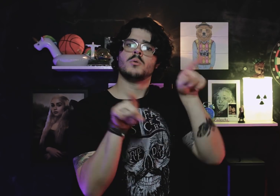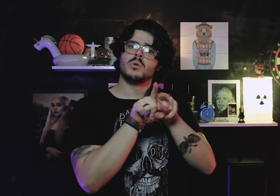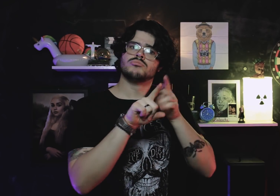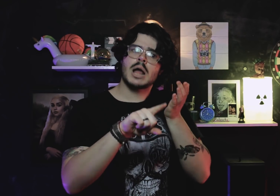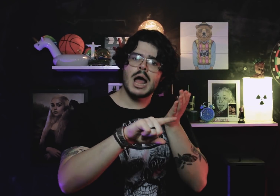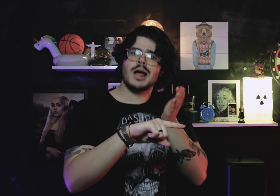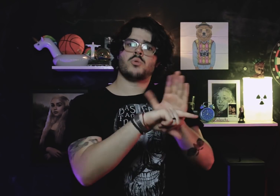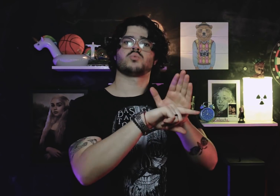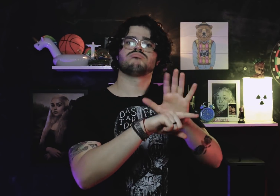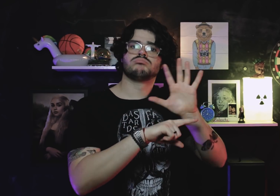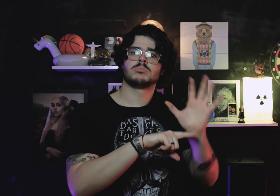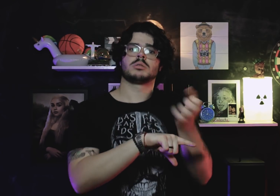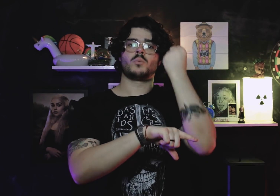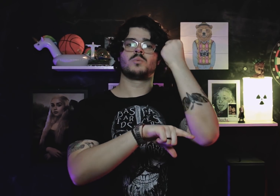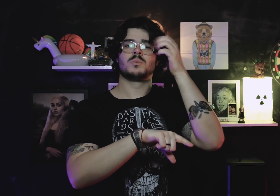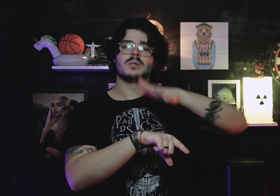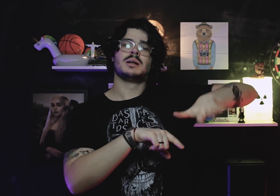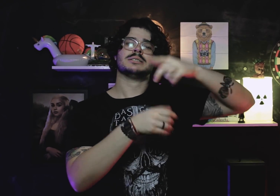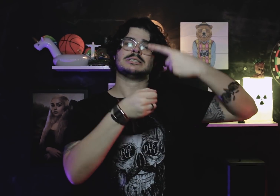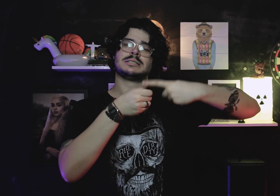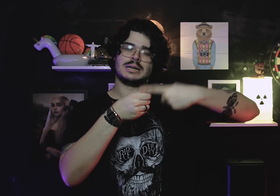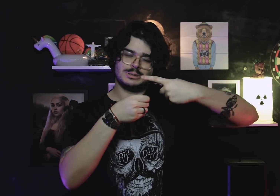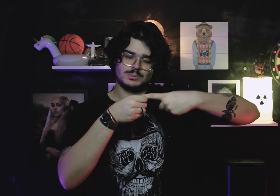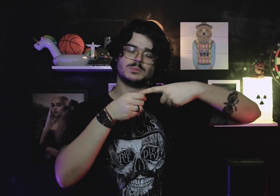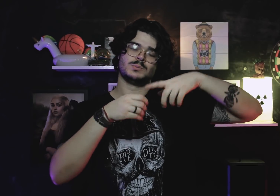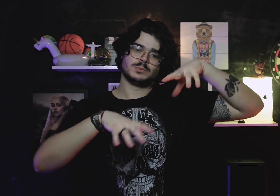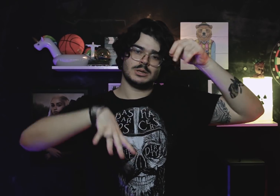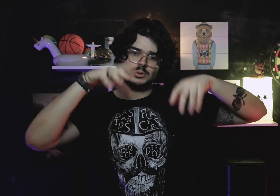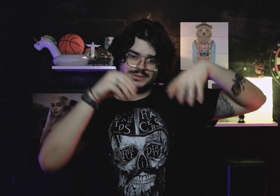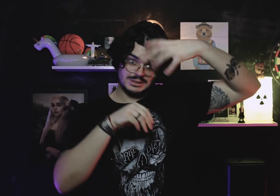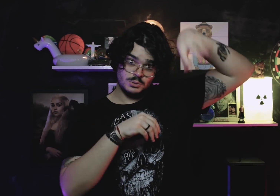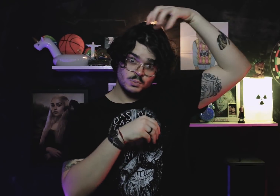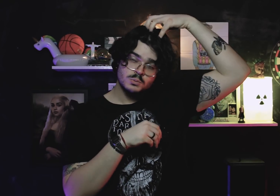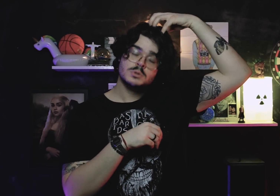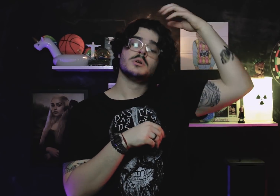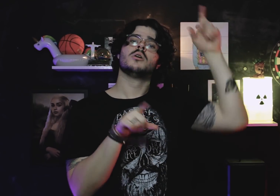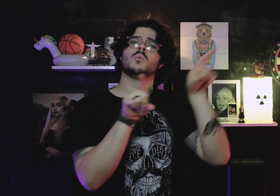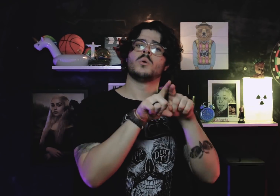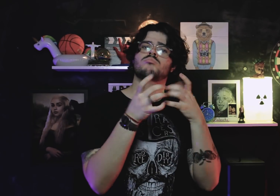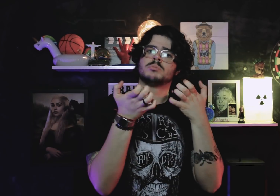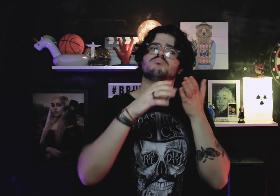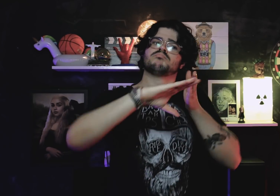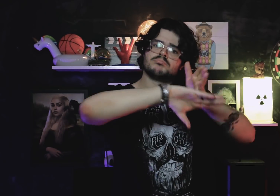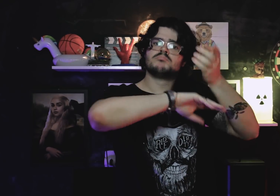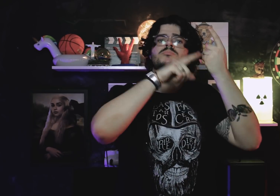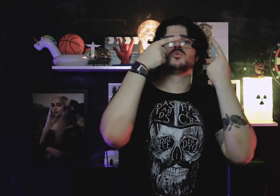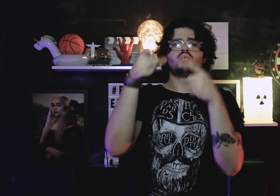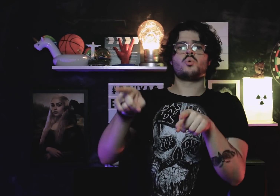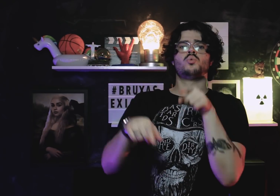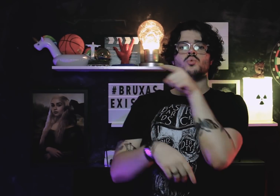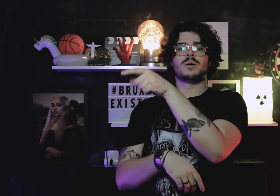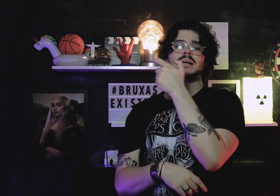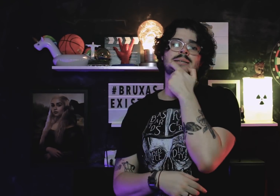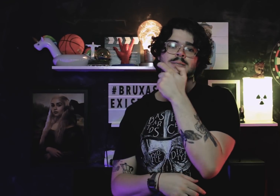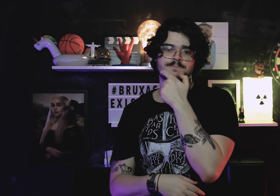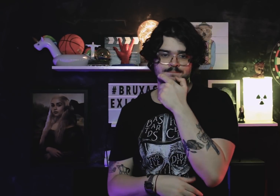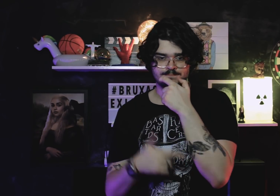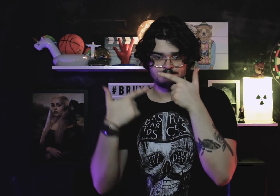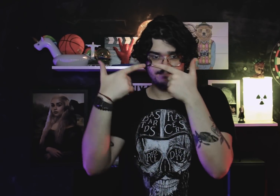and help her kingdom in the war against England.